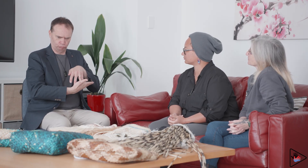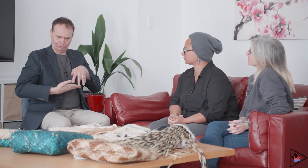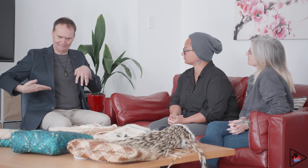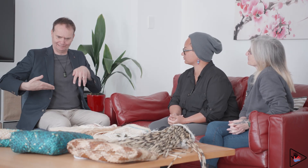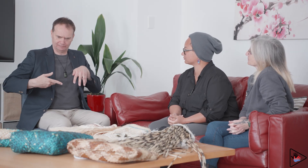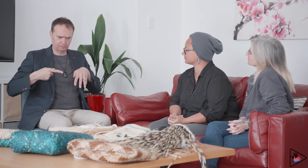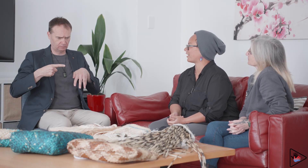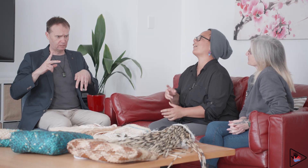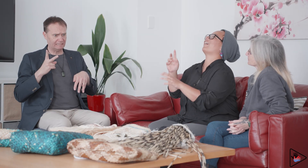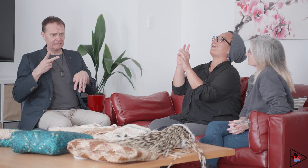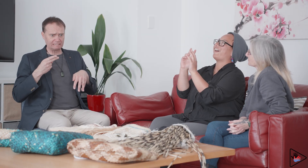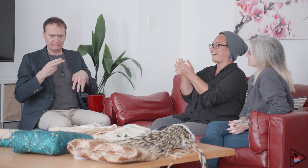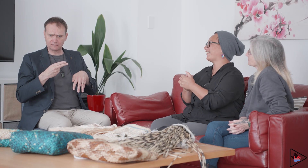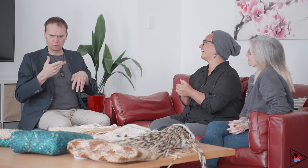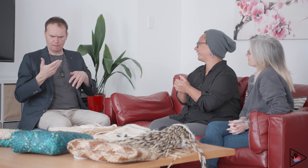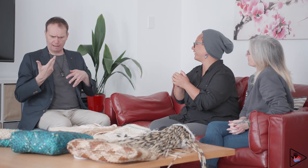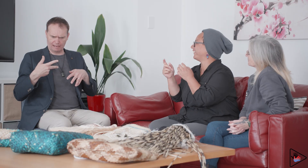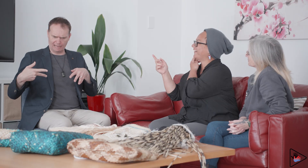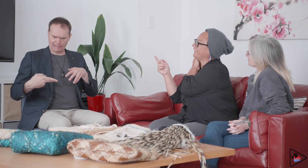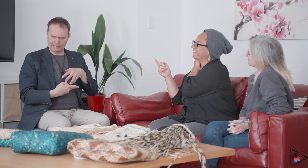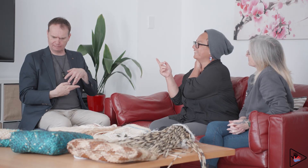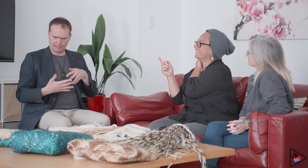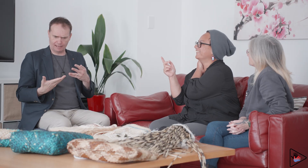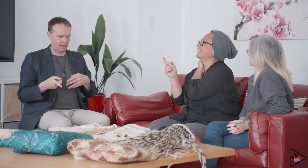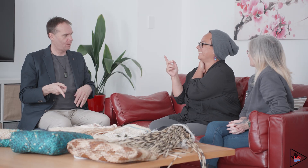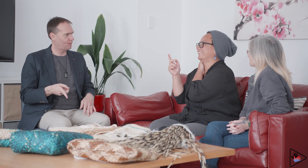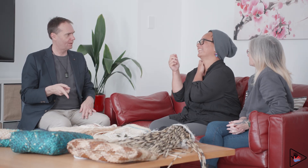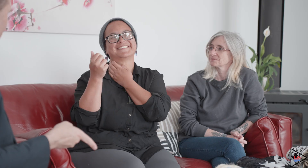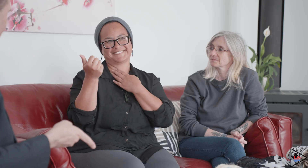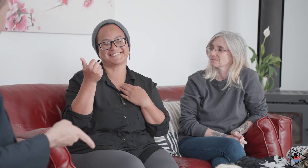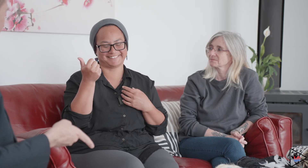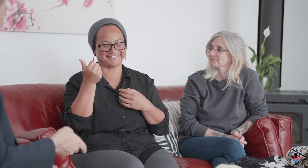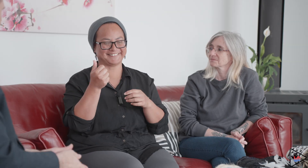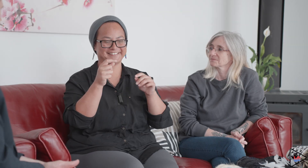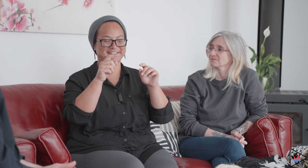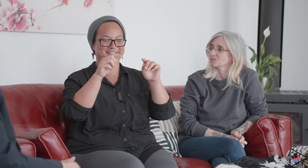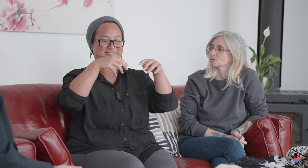see. And you've got a very straight edge. Did you use scissors or what was there technique for getting